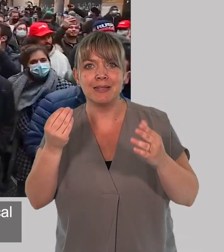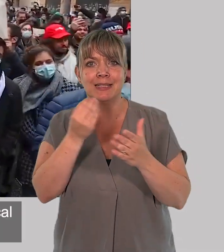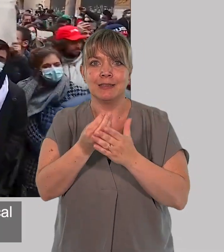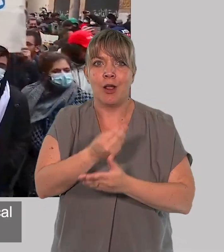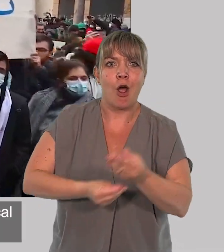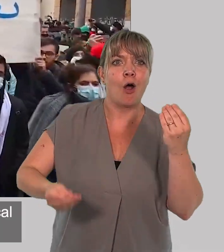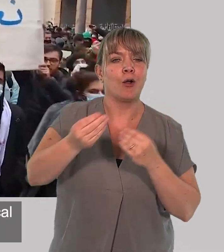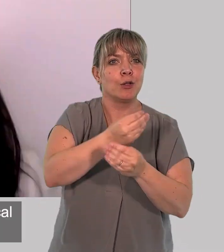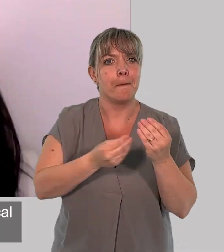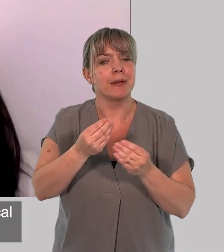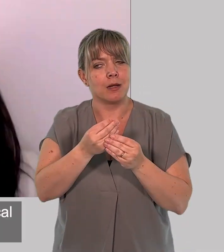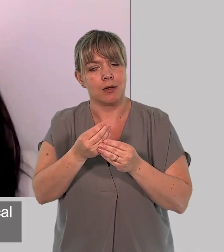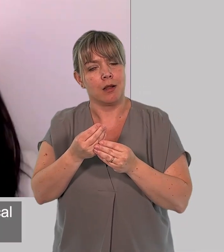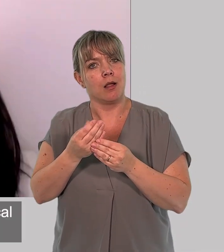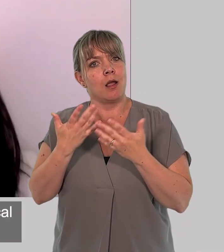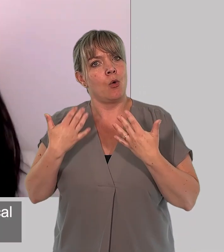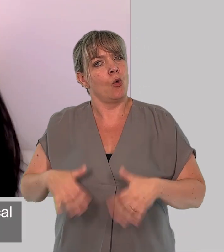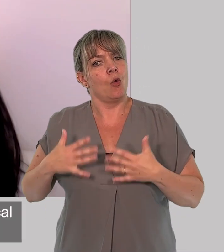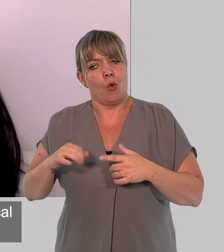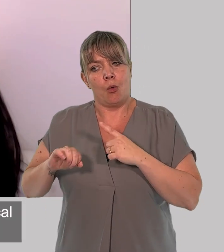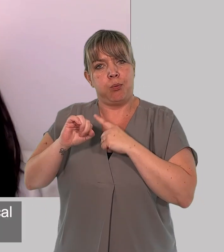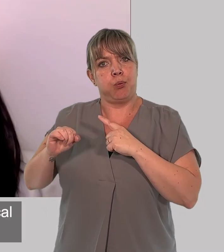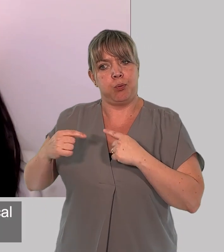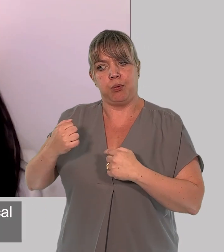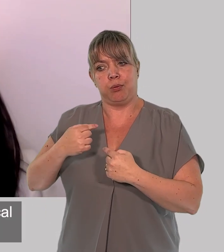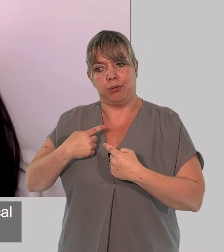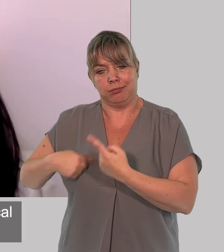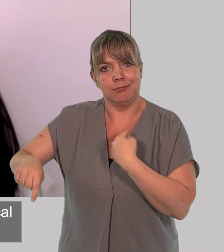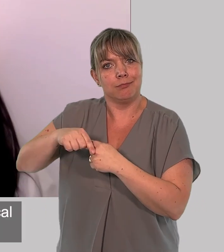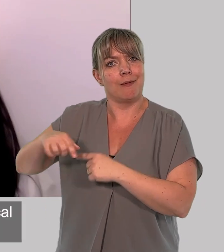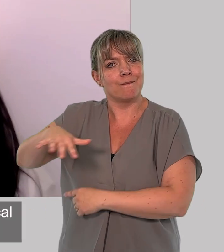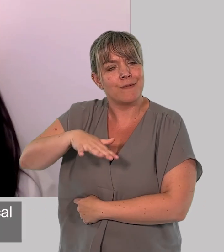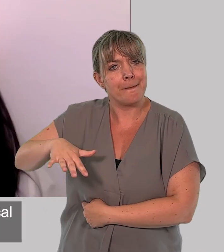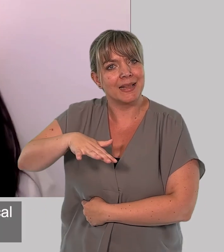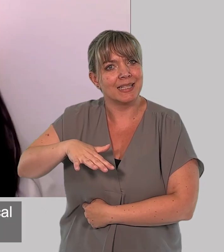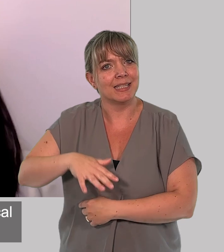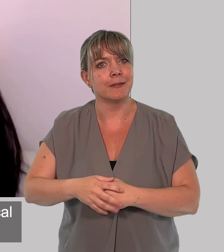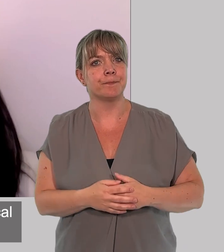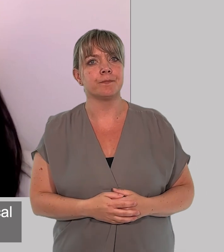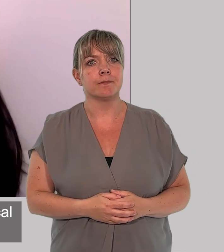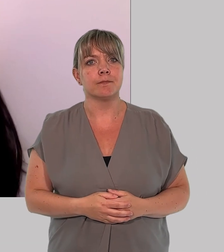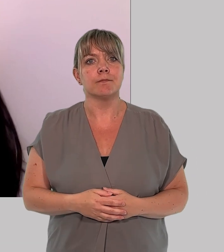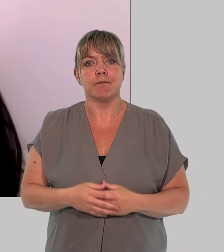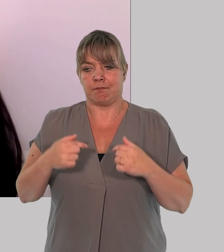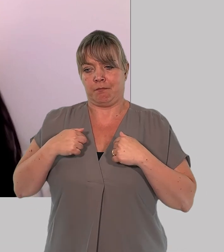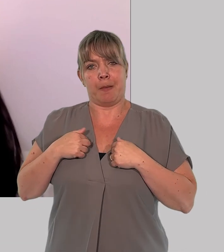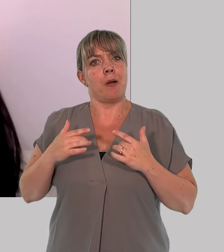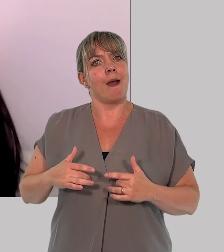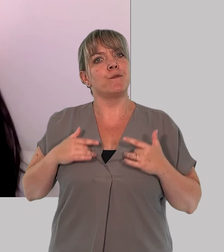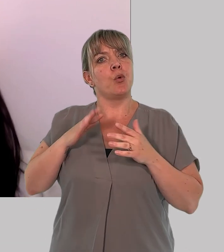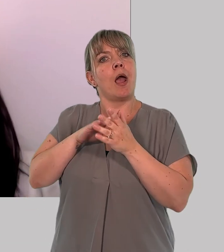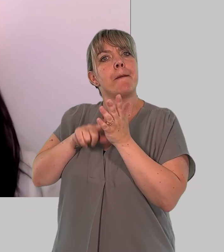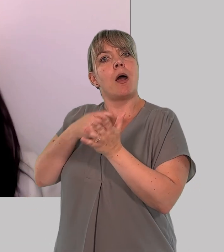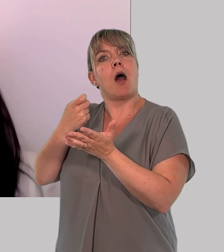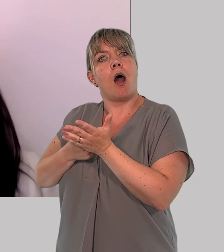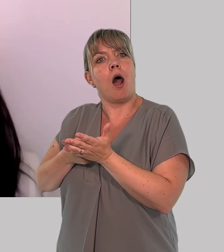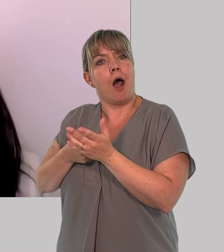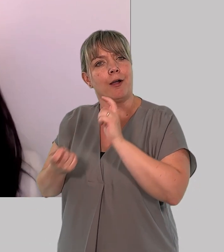My perception of AMR changed from a purely medical to a socio-behavioral economic problem, where anything from the direct home environment,